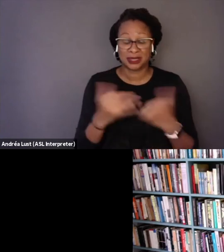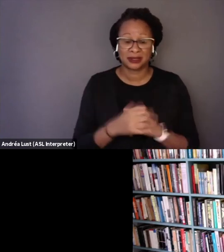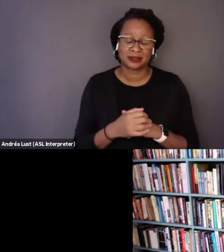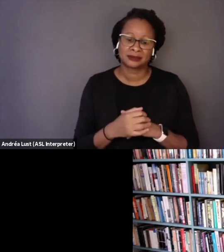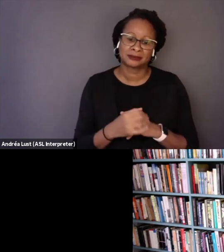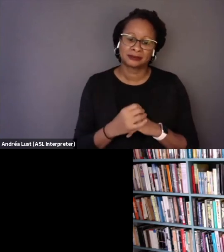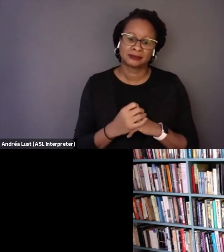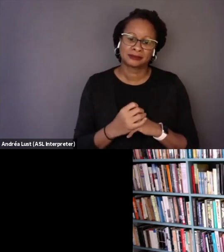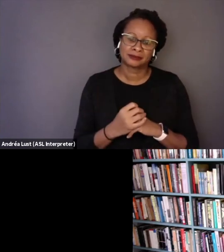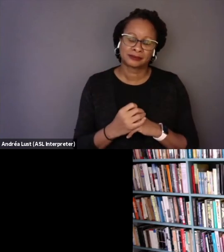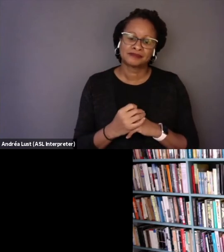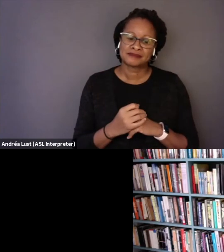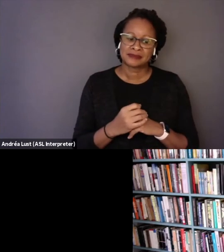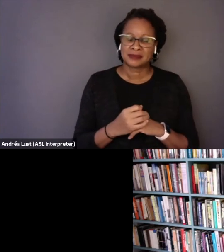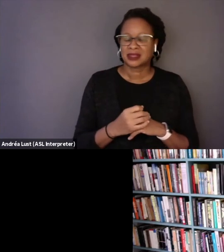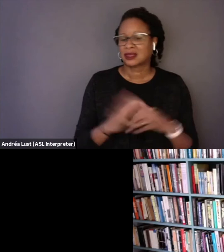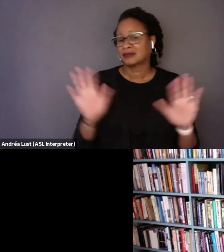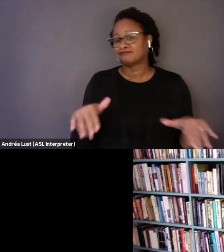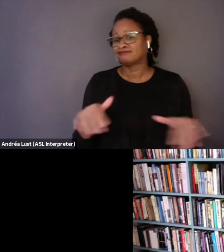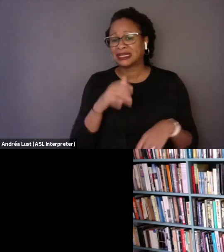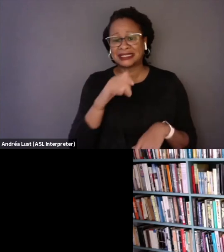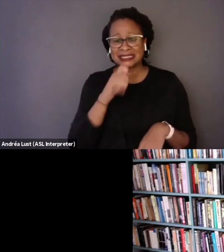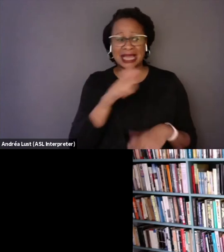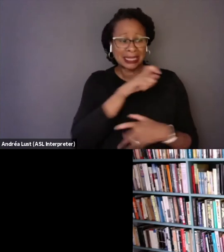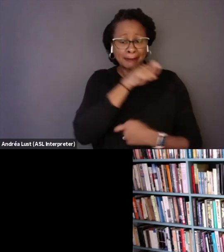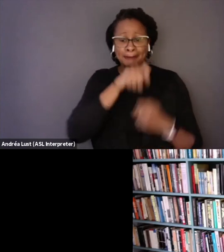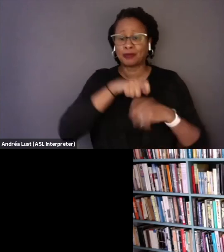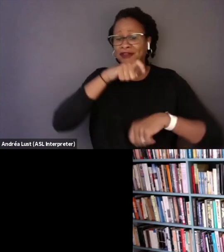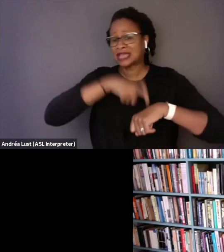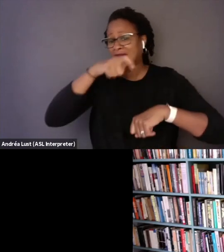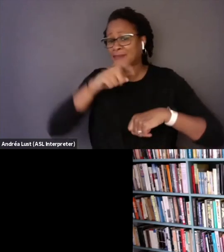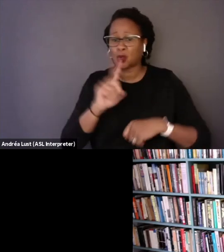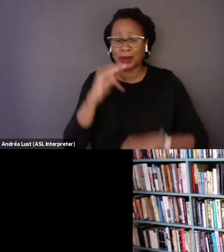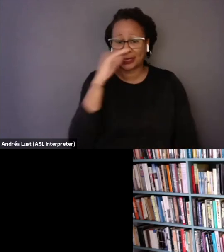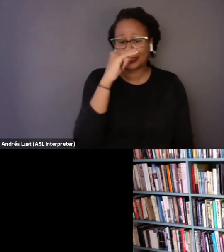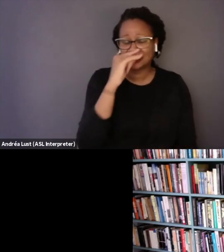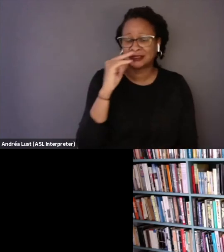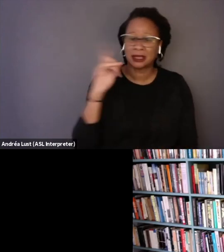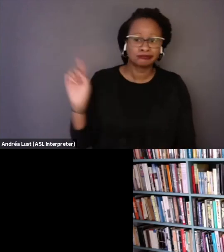Look, it's not like this was some ideal time where kids would pull up to their screens